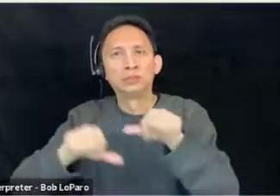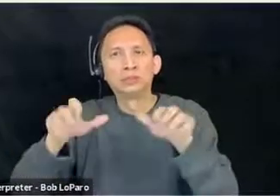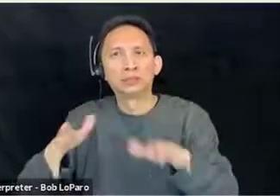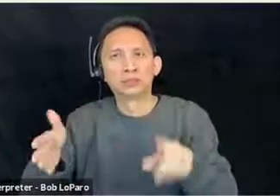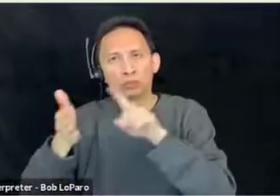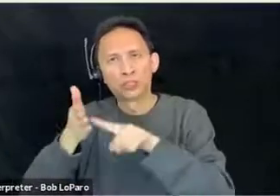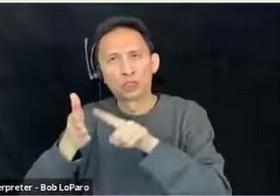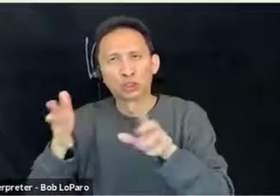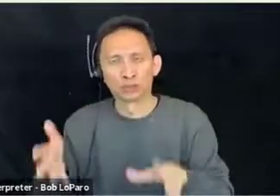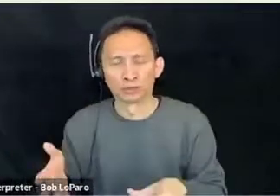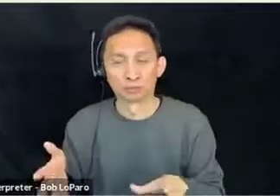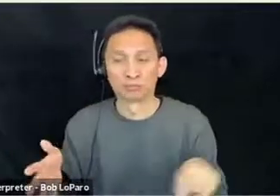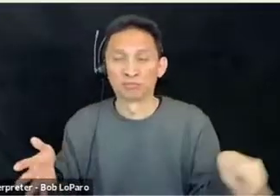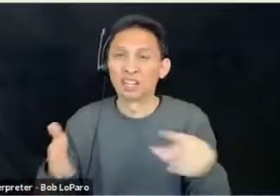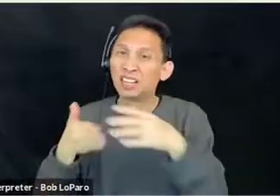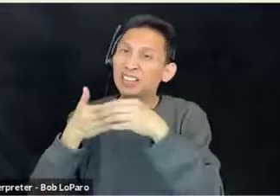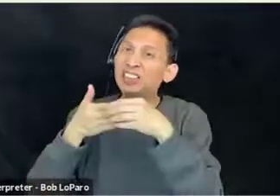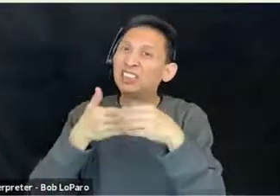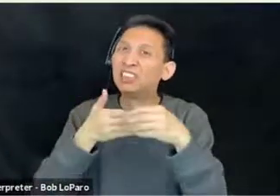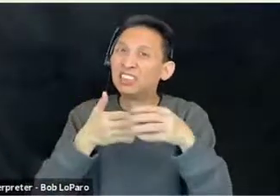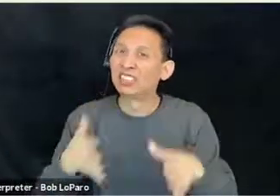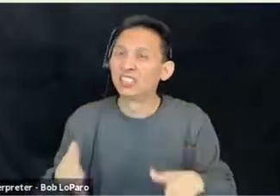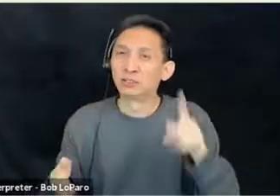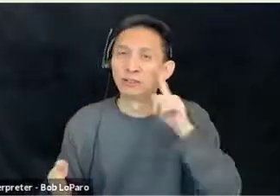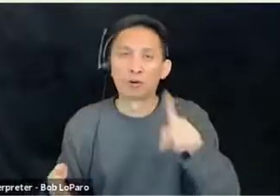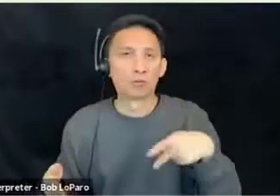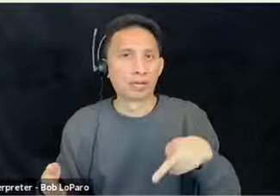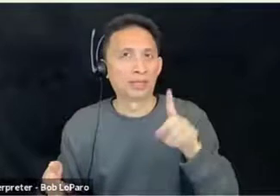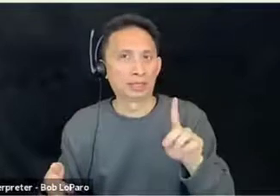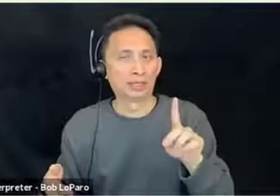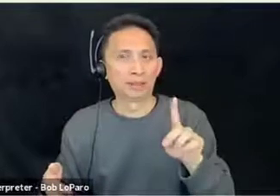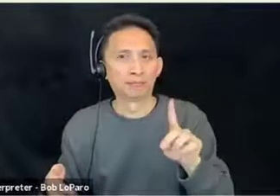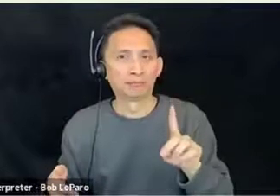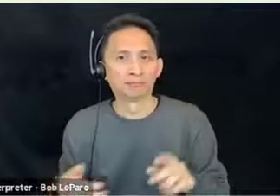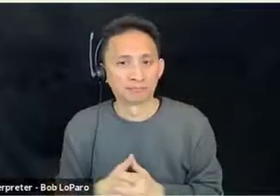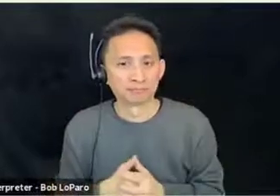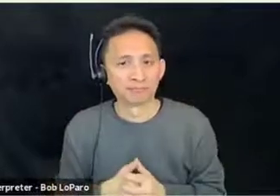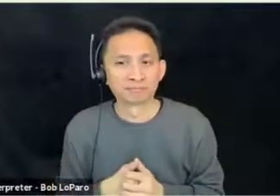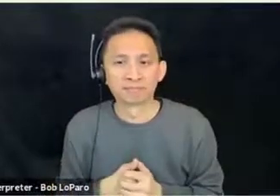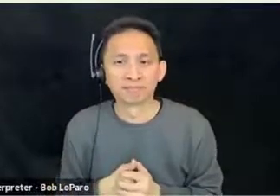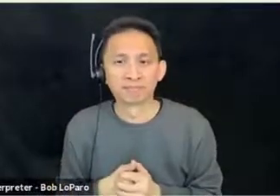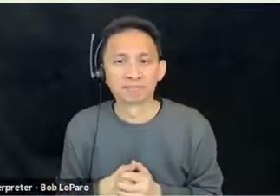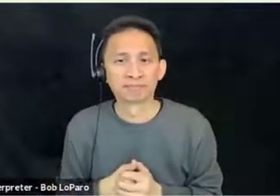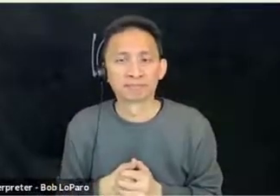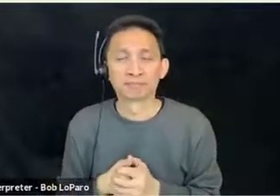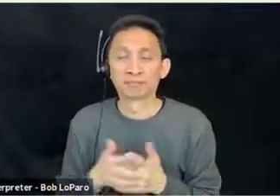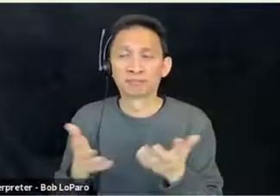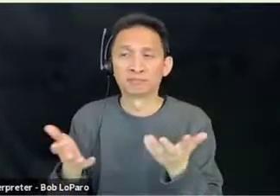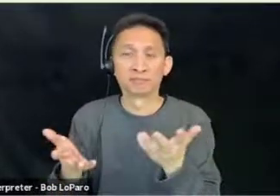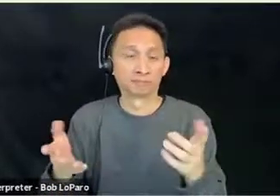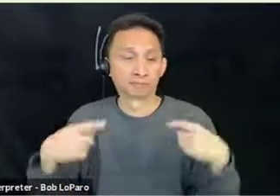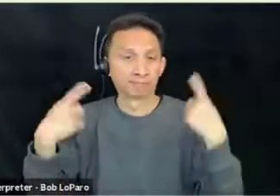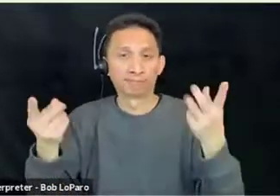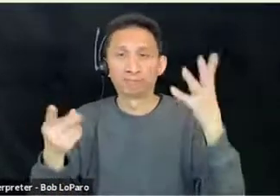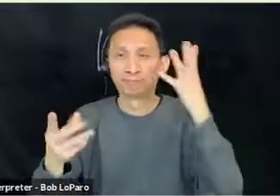in the field of peroxisomal disorders that they've been around for 20, 30 years,